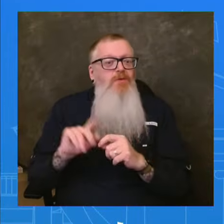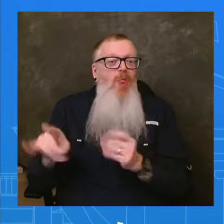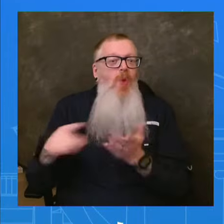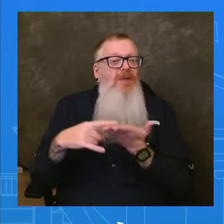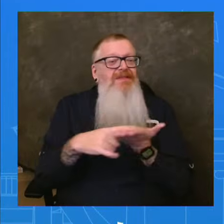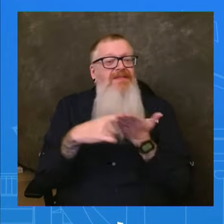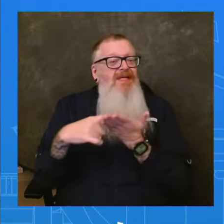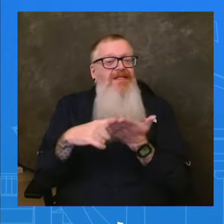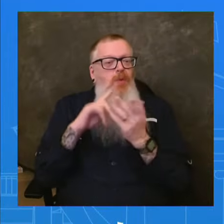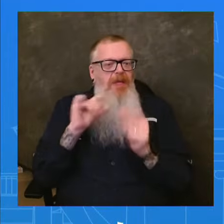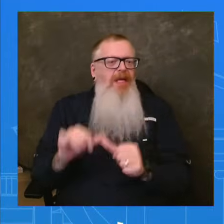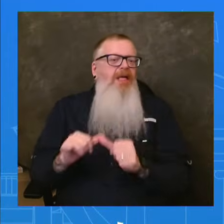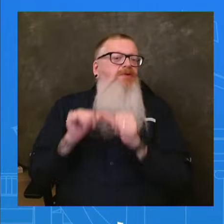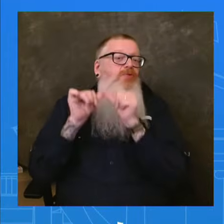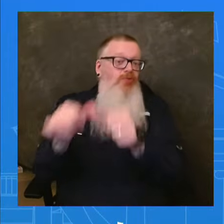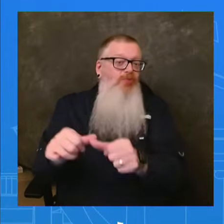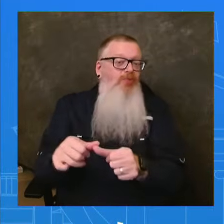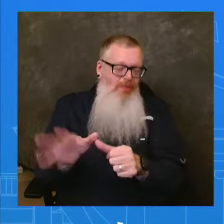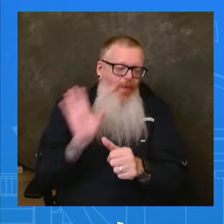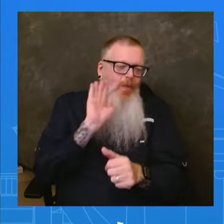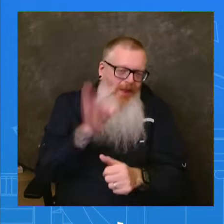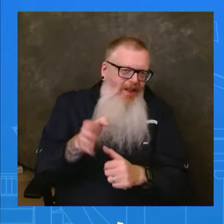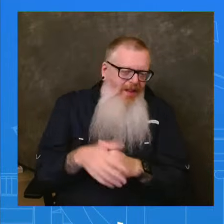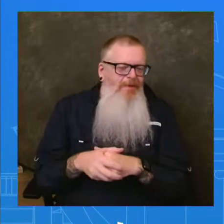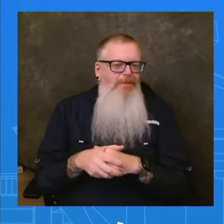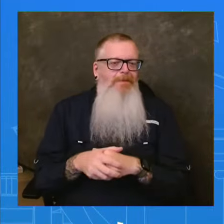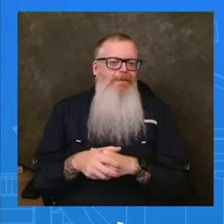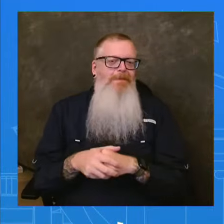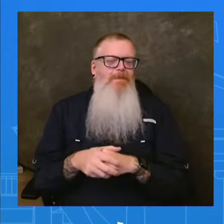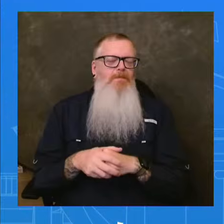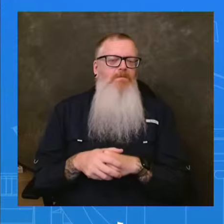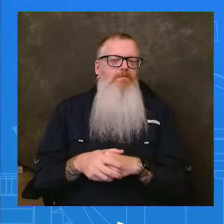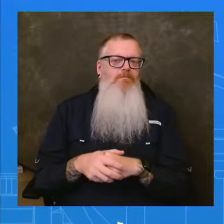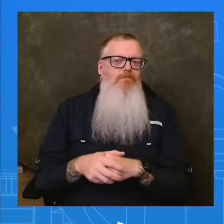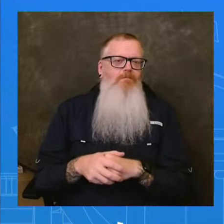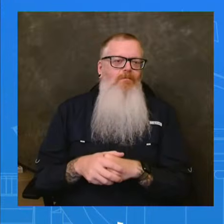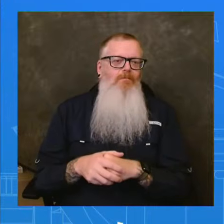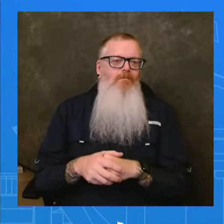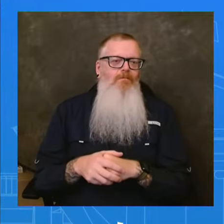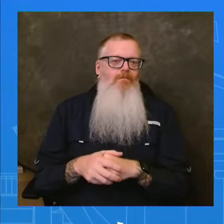And, look, you heard from us. We announced some huma- --